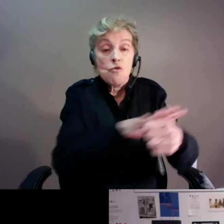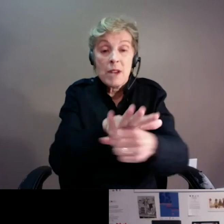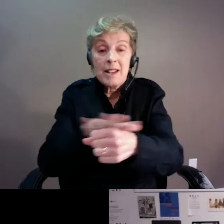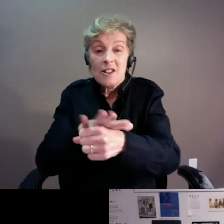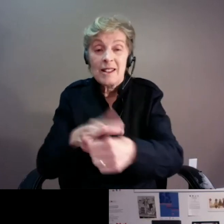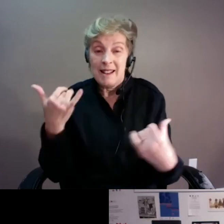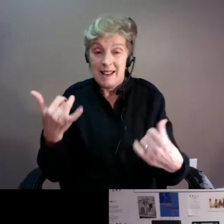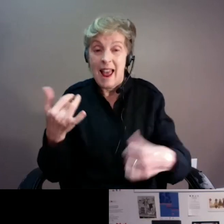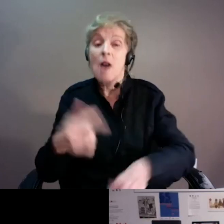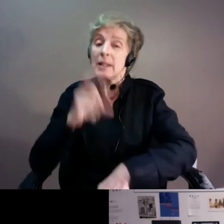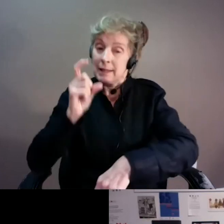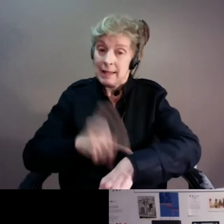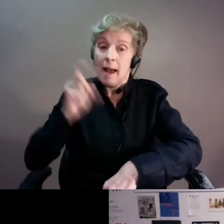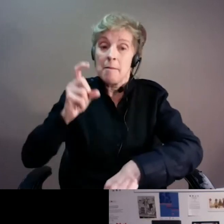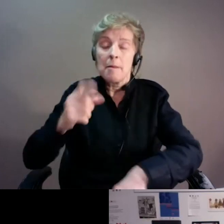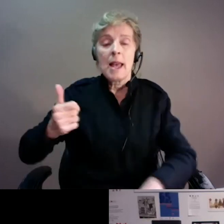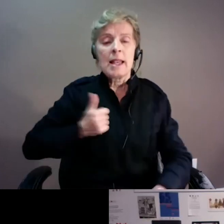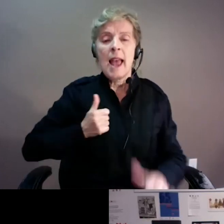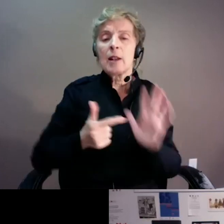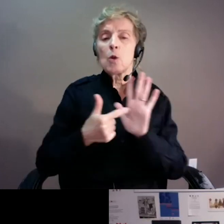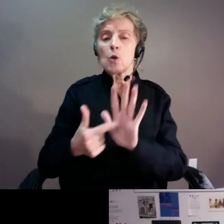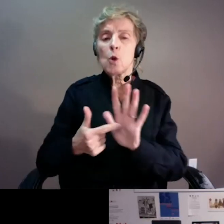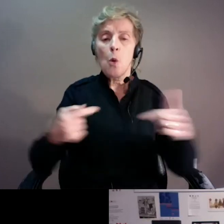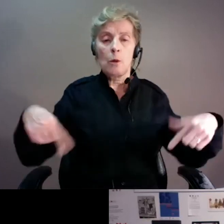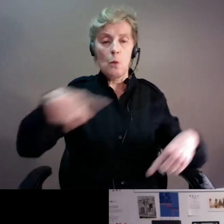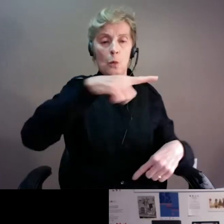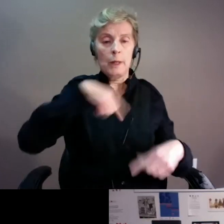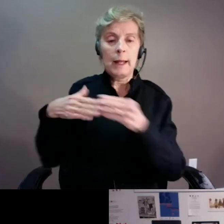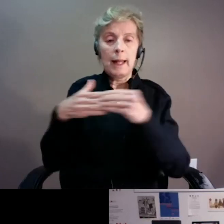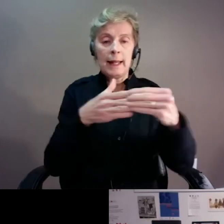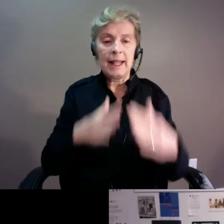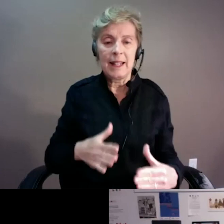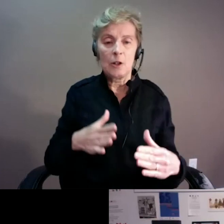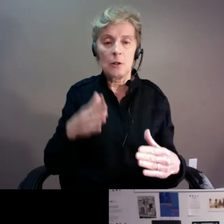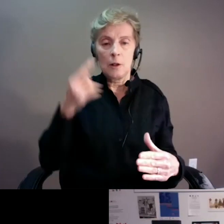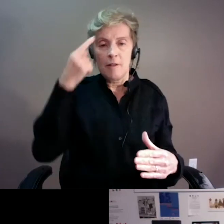Canada to take some leadership in the role of the convention, and I would be really delighted